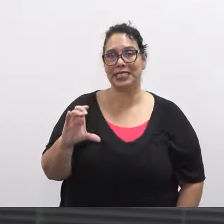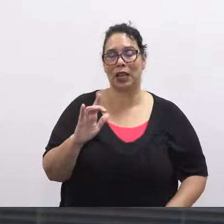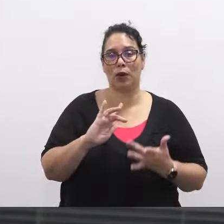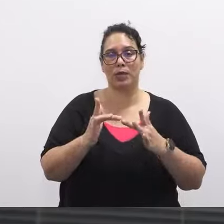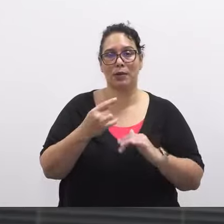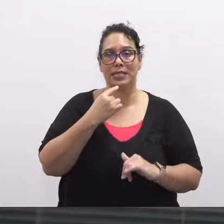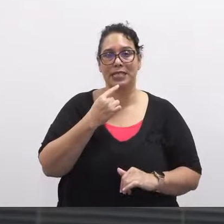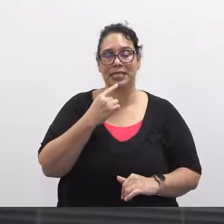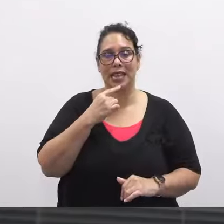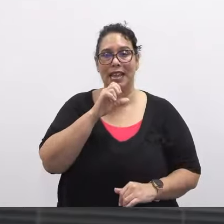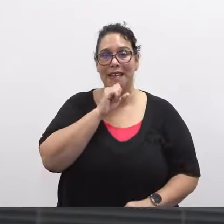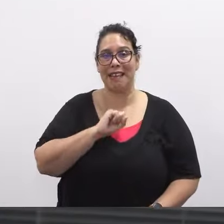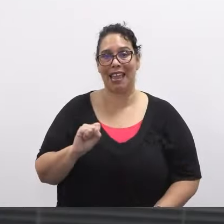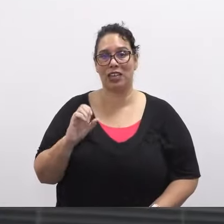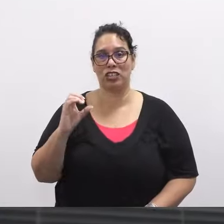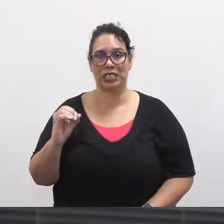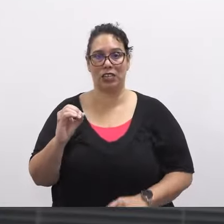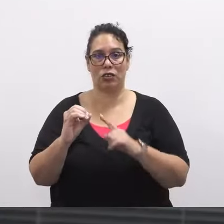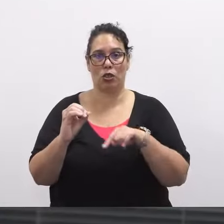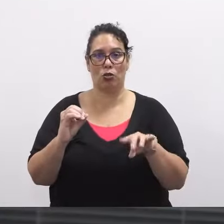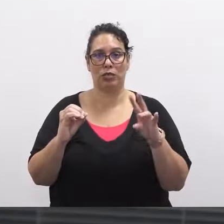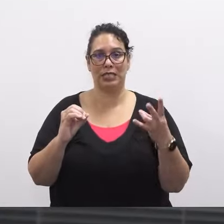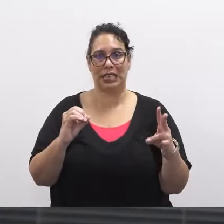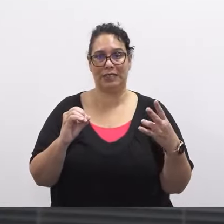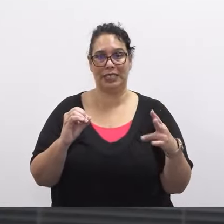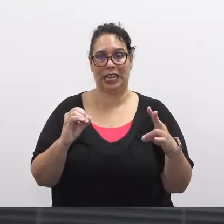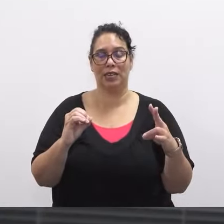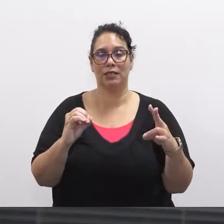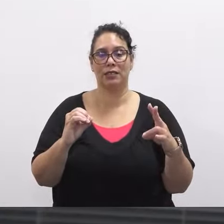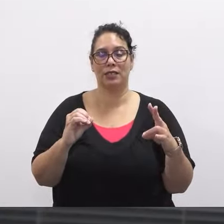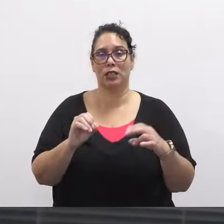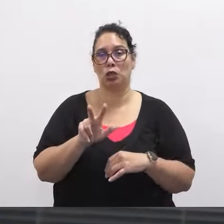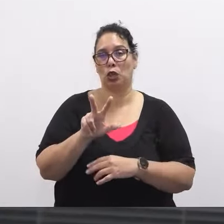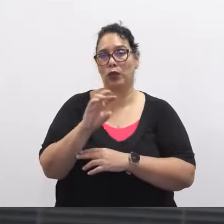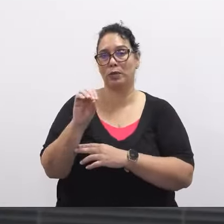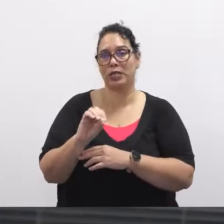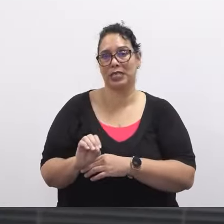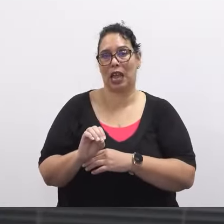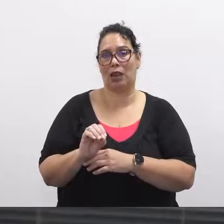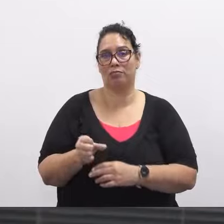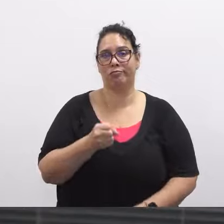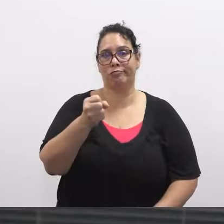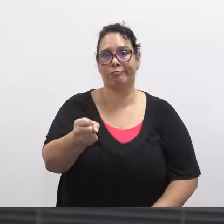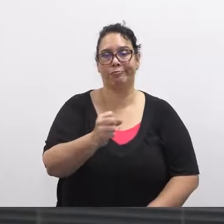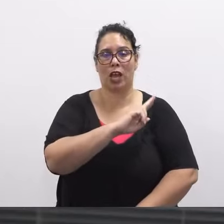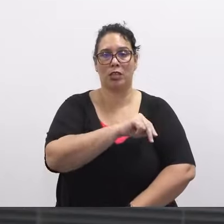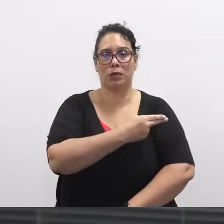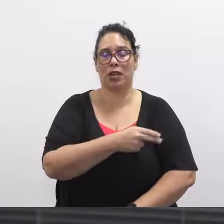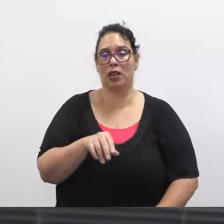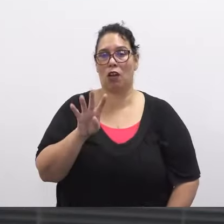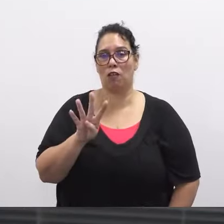for the age group of zero to 17-years-old, there is a 3% hospitalization and a 4% death rate